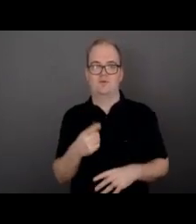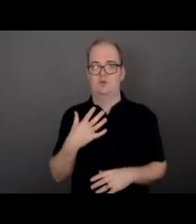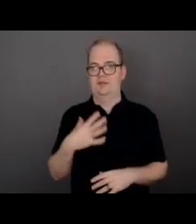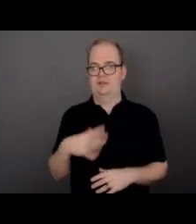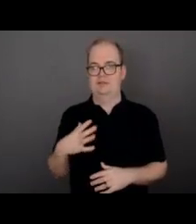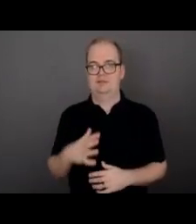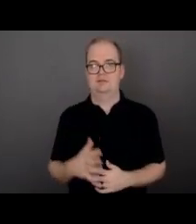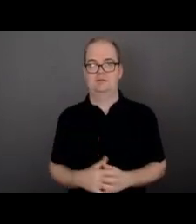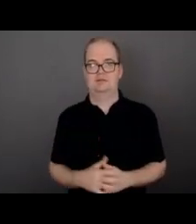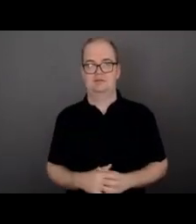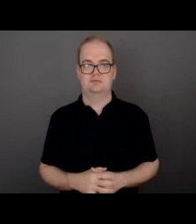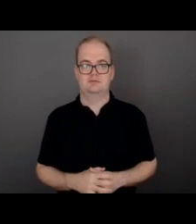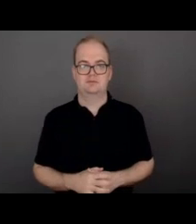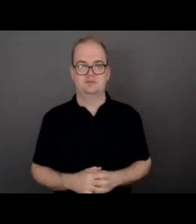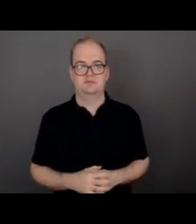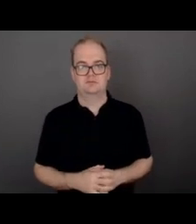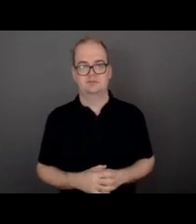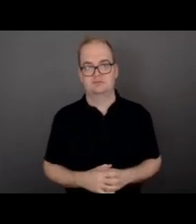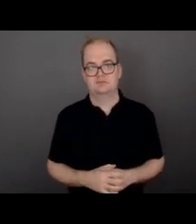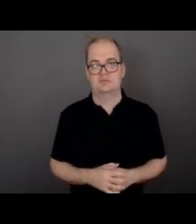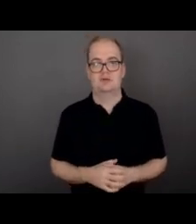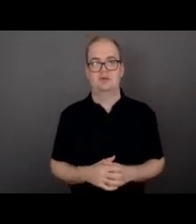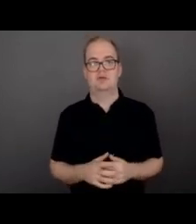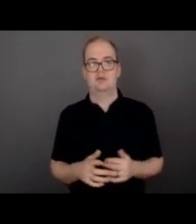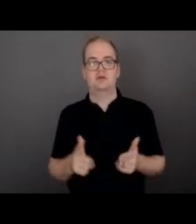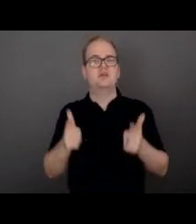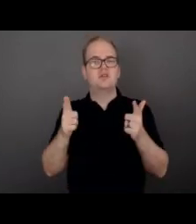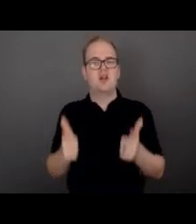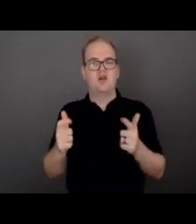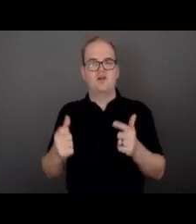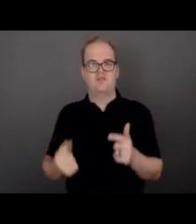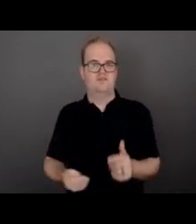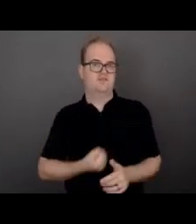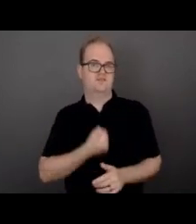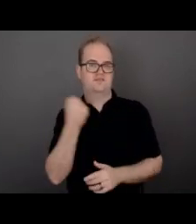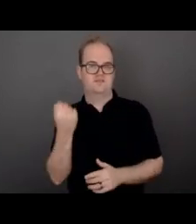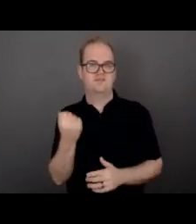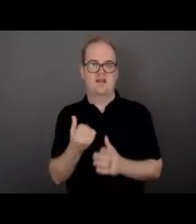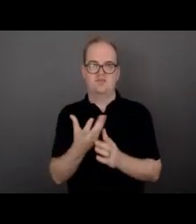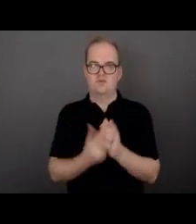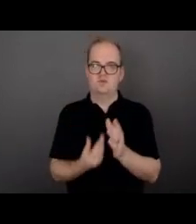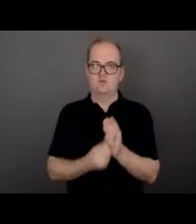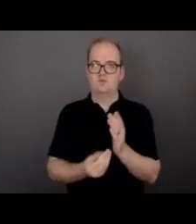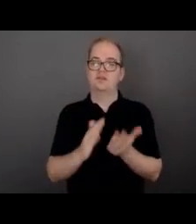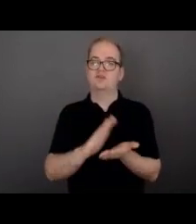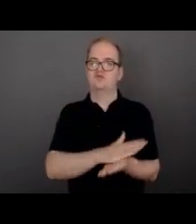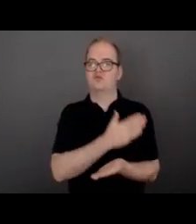So a lot of our resources as well are translated into a lot of common languages so, again,